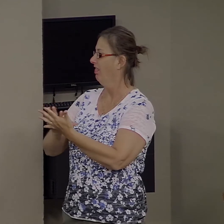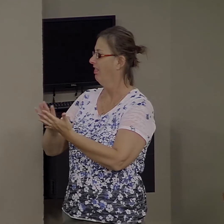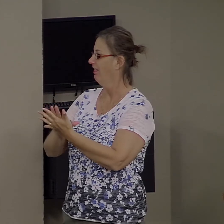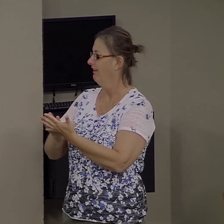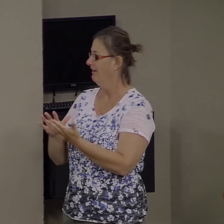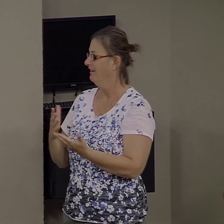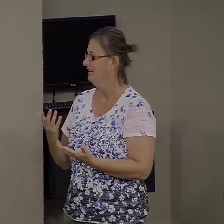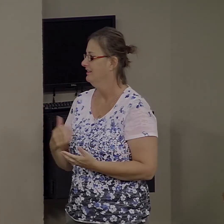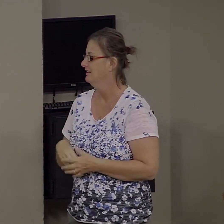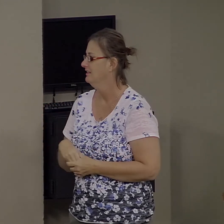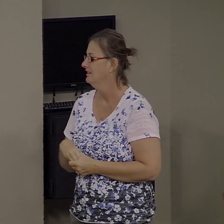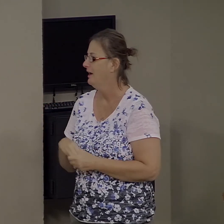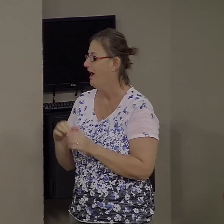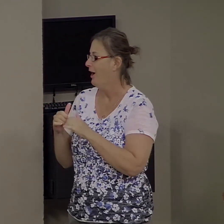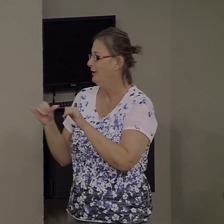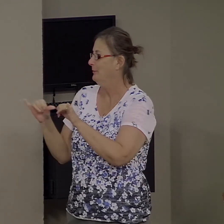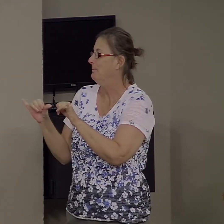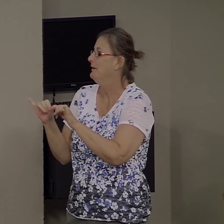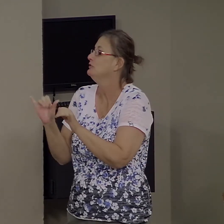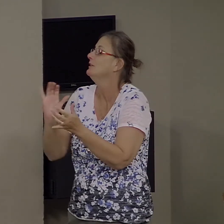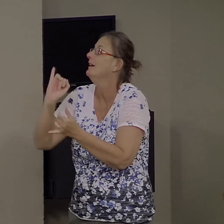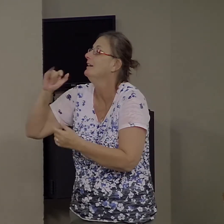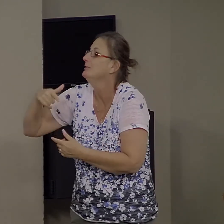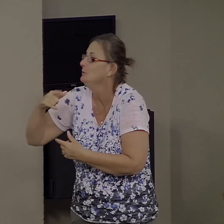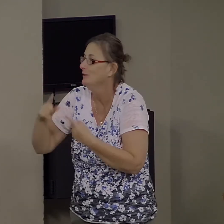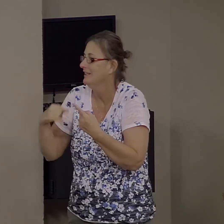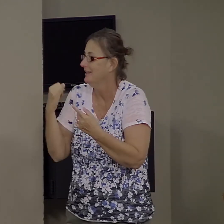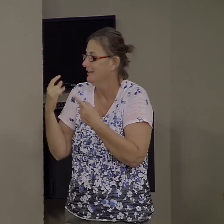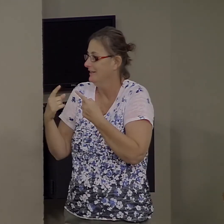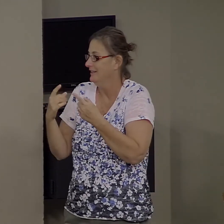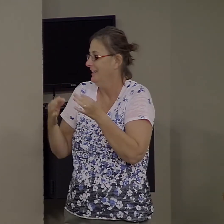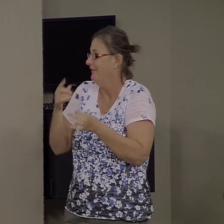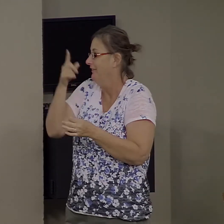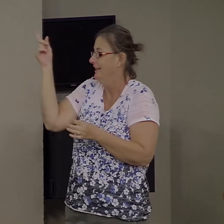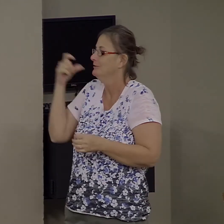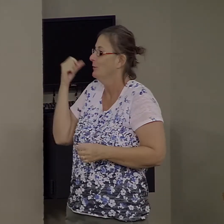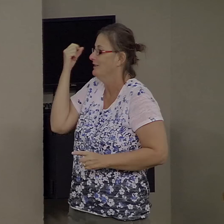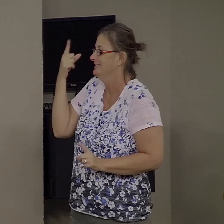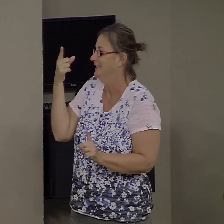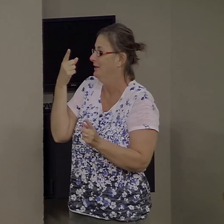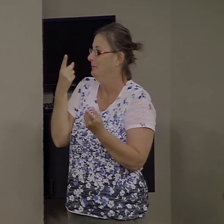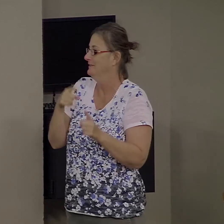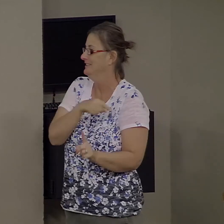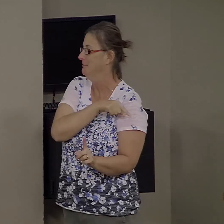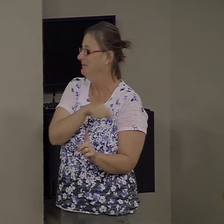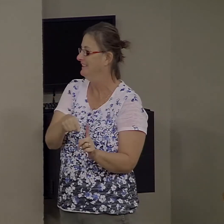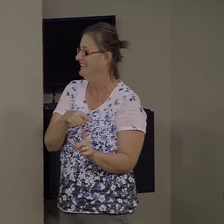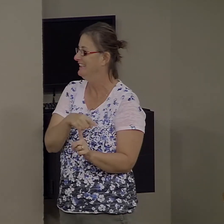And I understand that measures like IQ are kind of ambiguous how do you measure IQ when